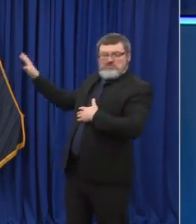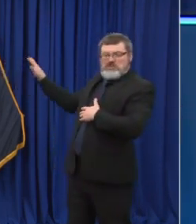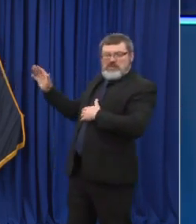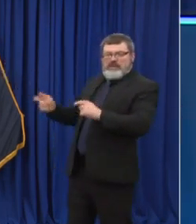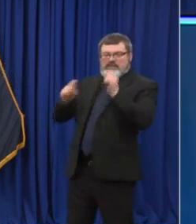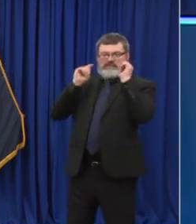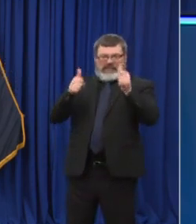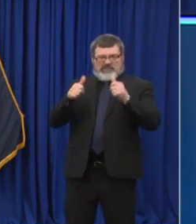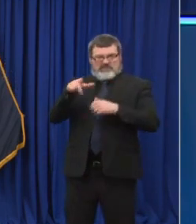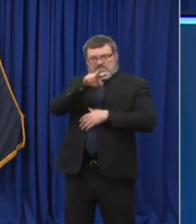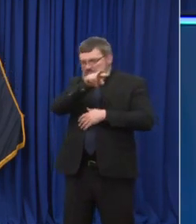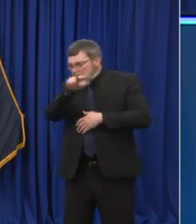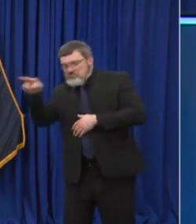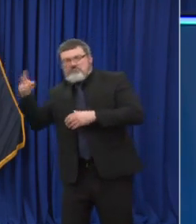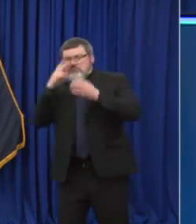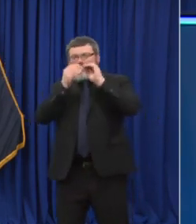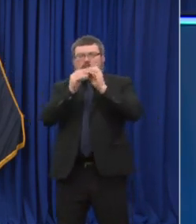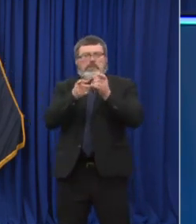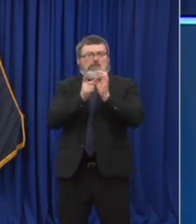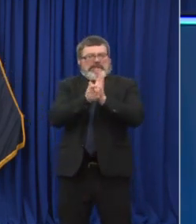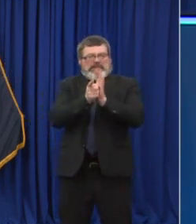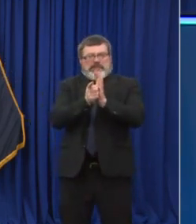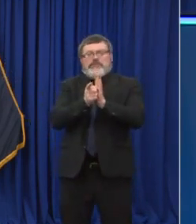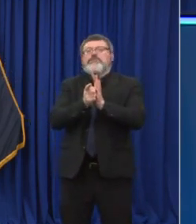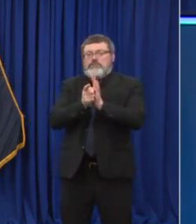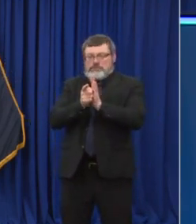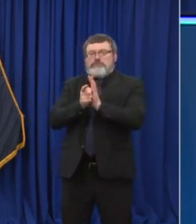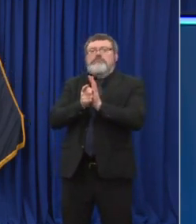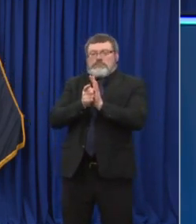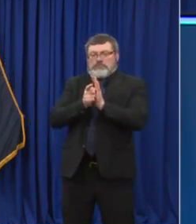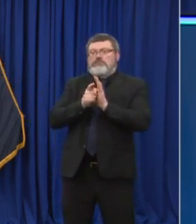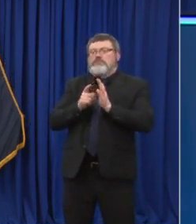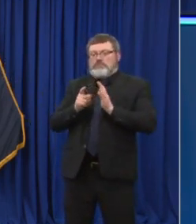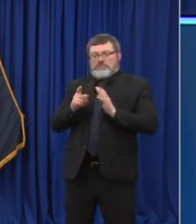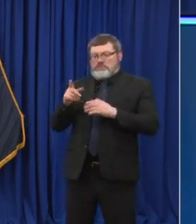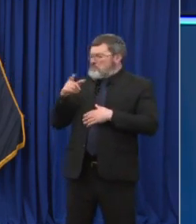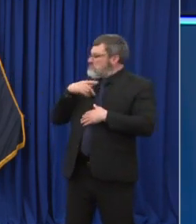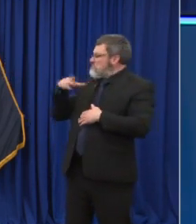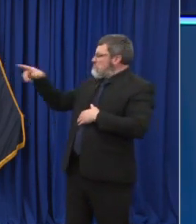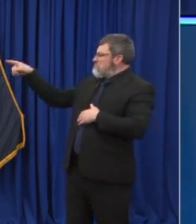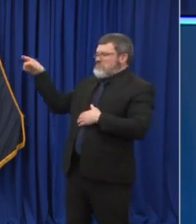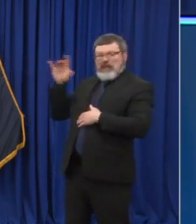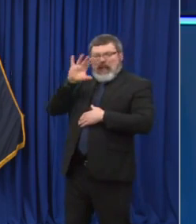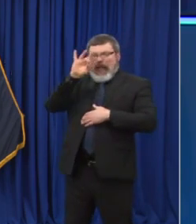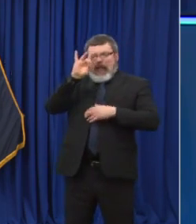TOTAL NUMBER OF DEATHS WE ARE SEEING.